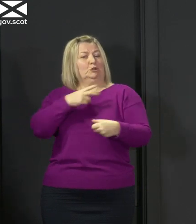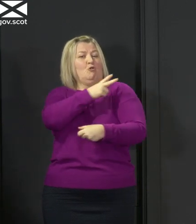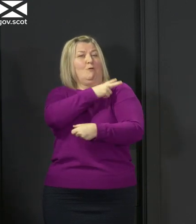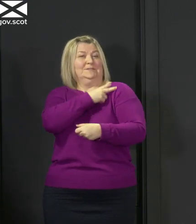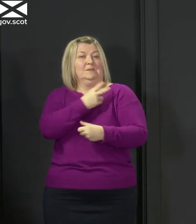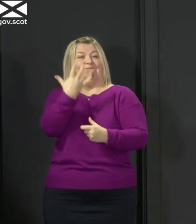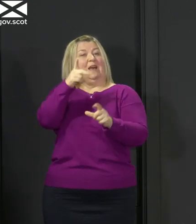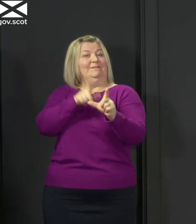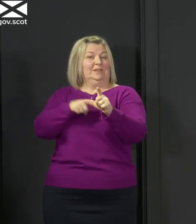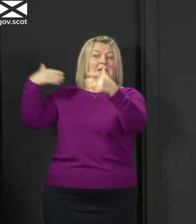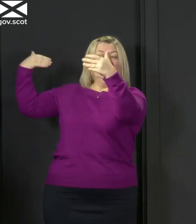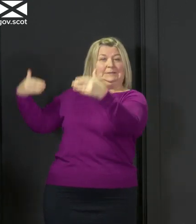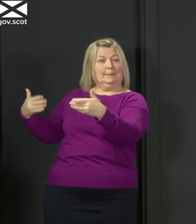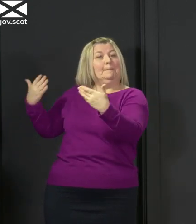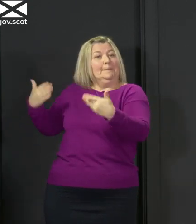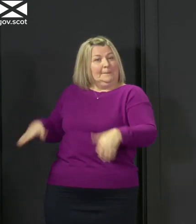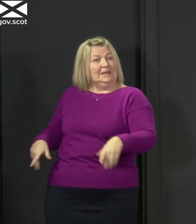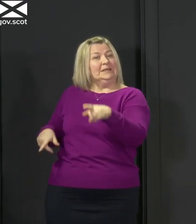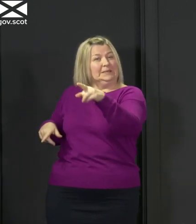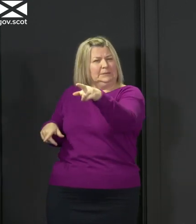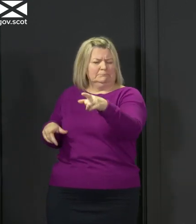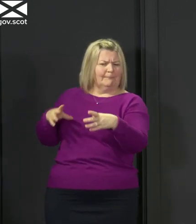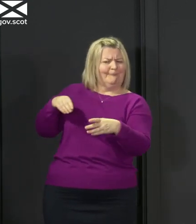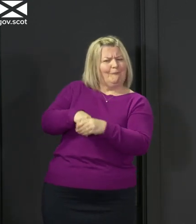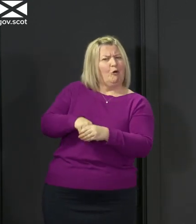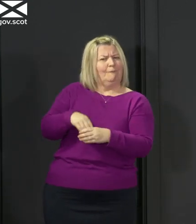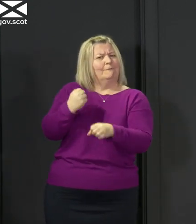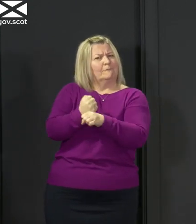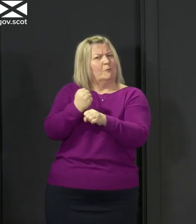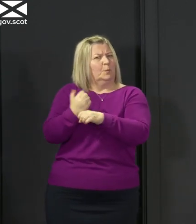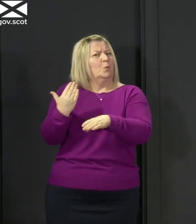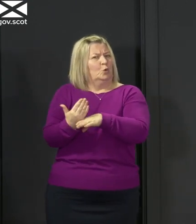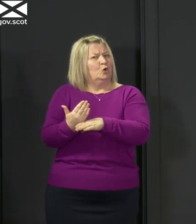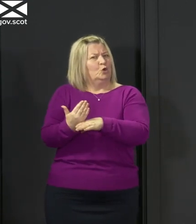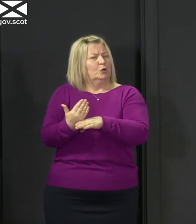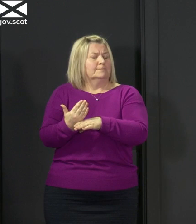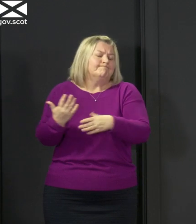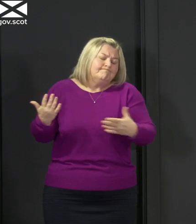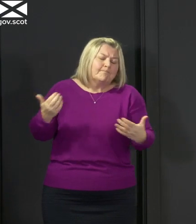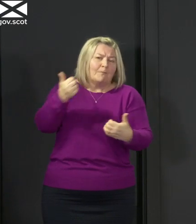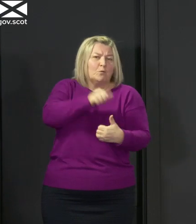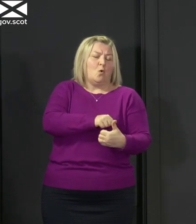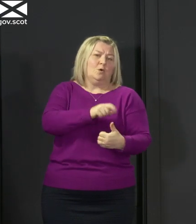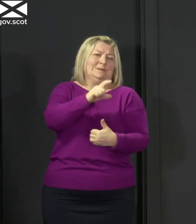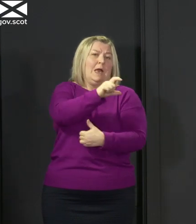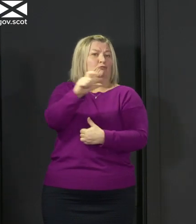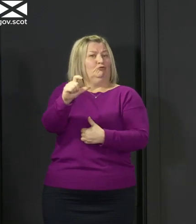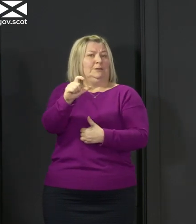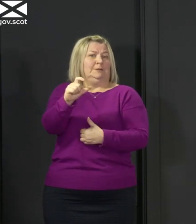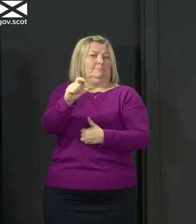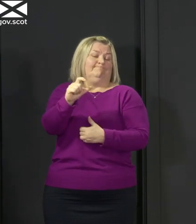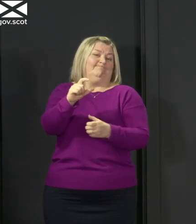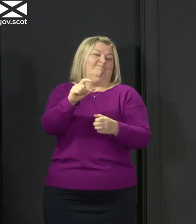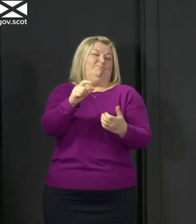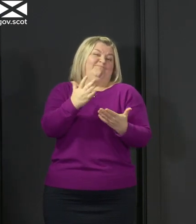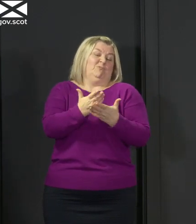work on Coronavirus. Following Catherine Calderwood's resignation last night, Gregor has agreed to act as interim